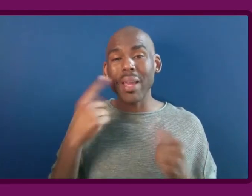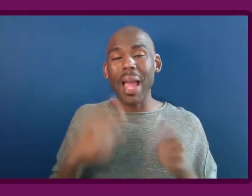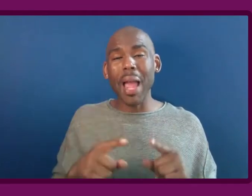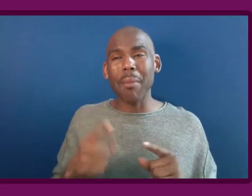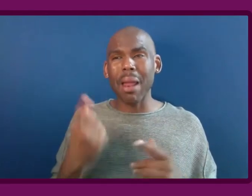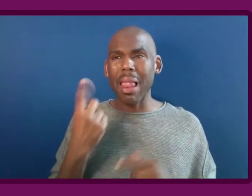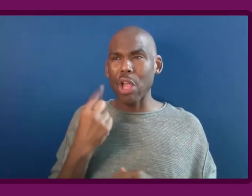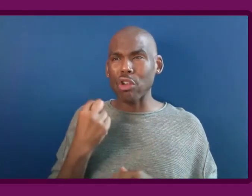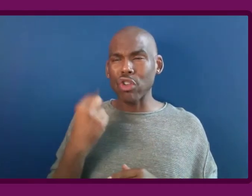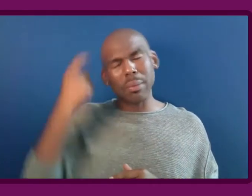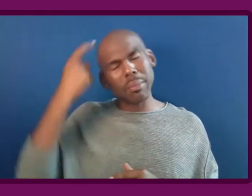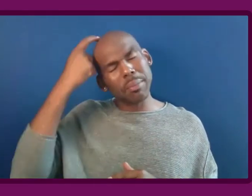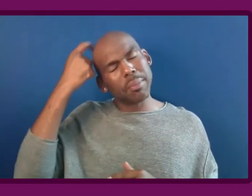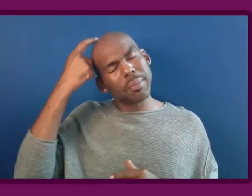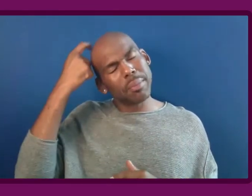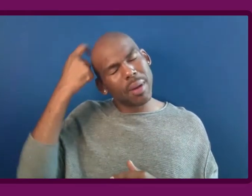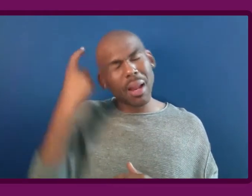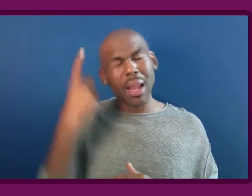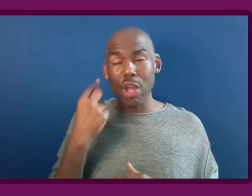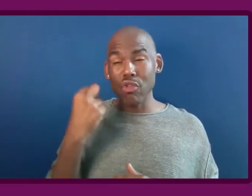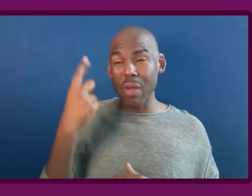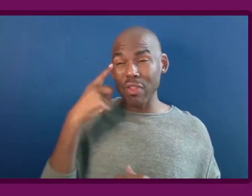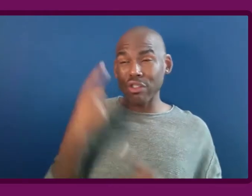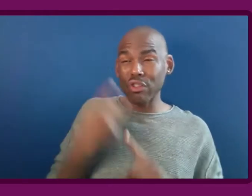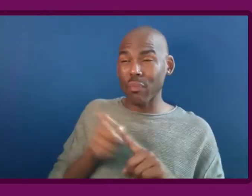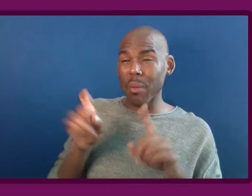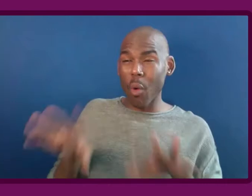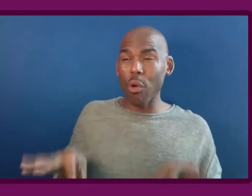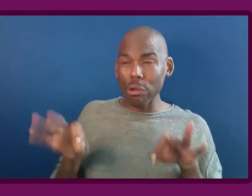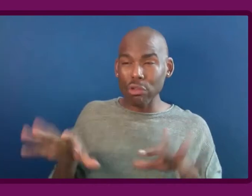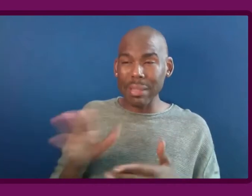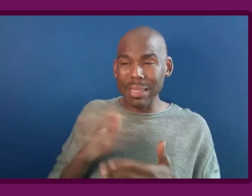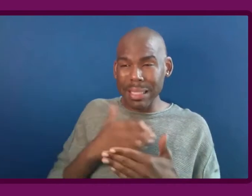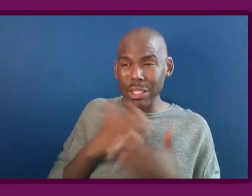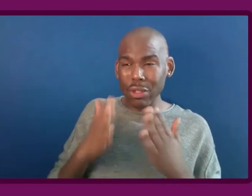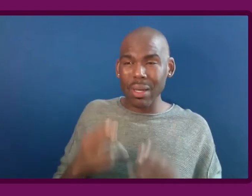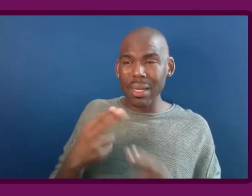I think it happened maybe last year. There is a, I believe she's an Australian singer. Her